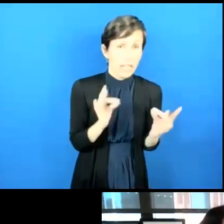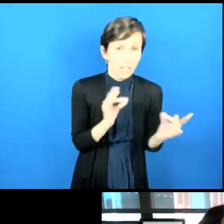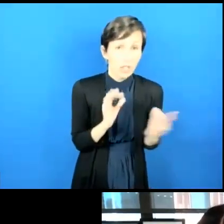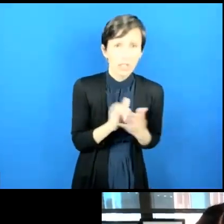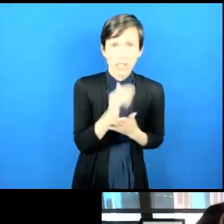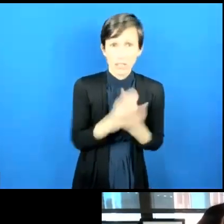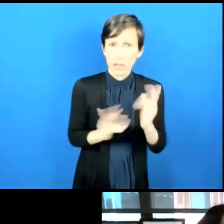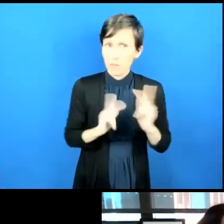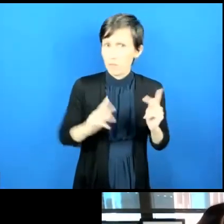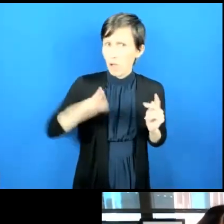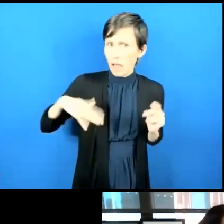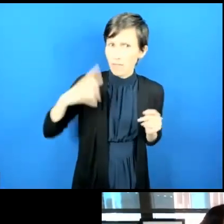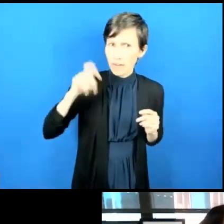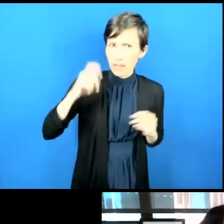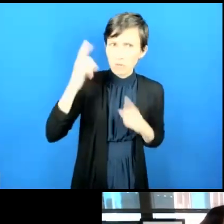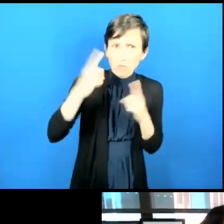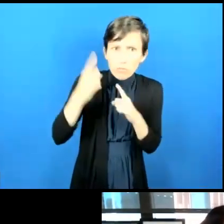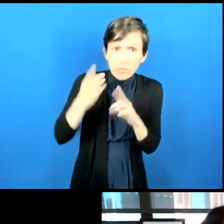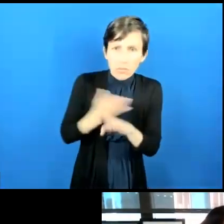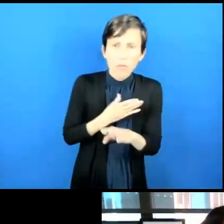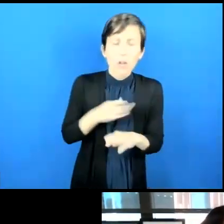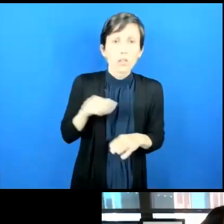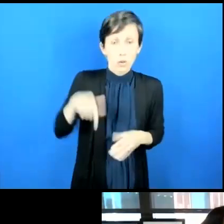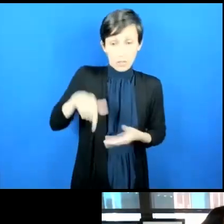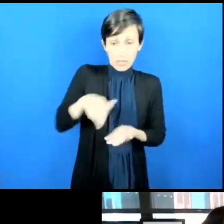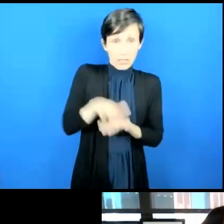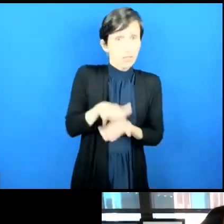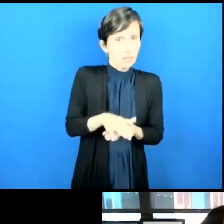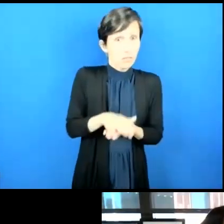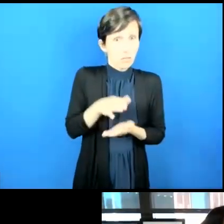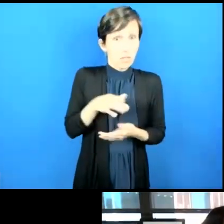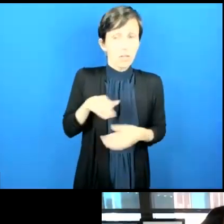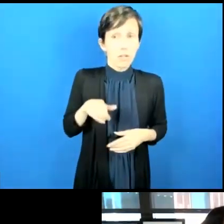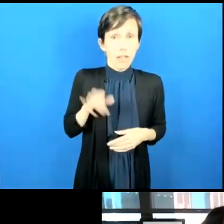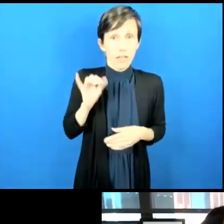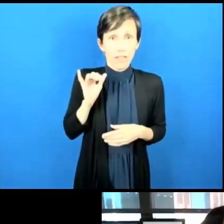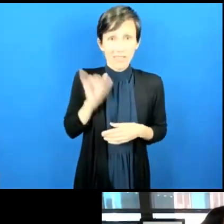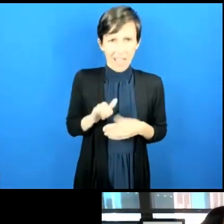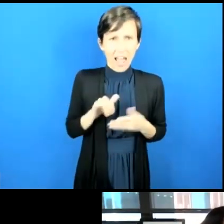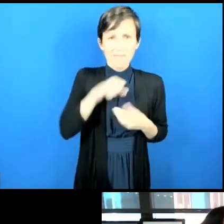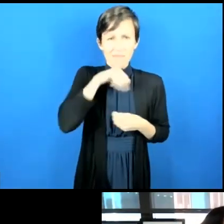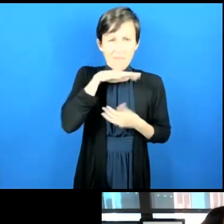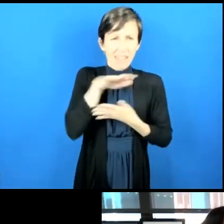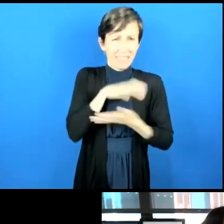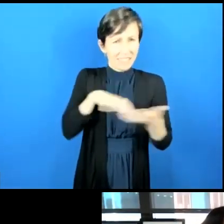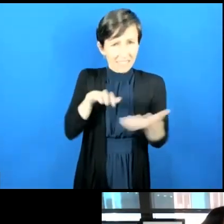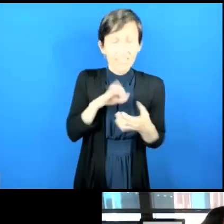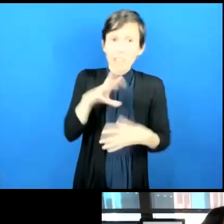to think about before. And so as an institution, that's an, that messiness is a part of the work that we must do.